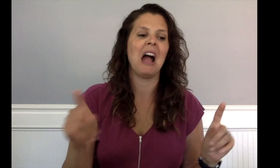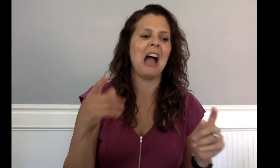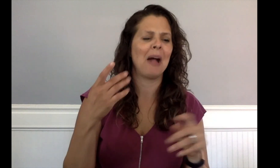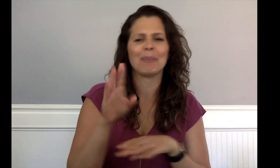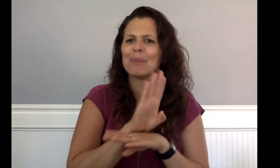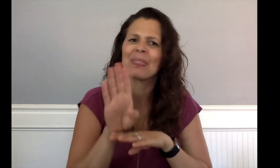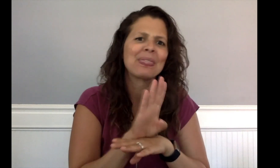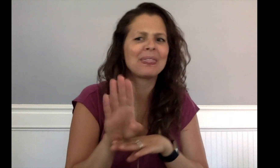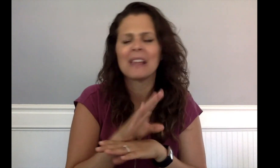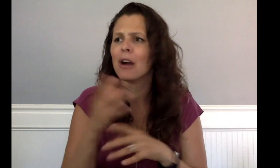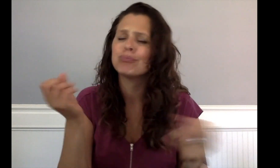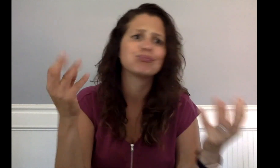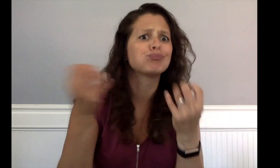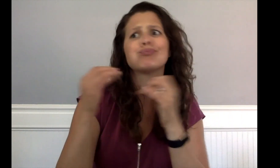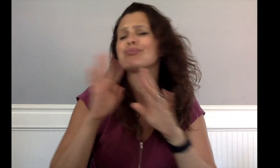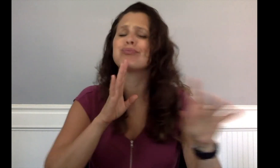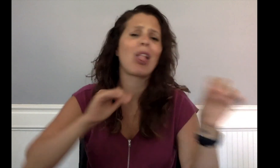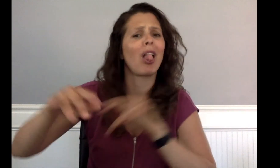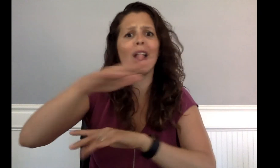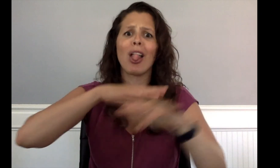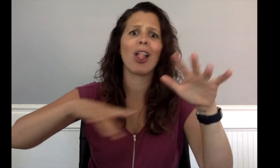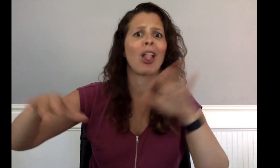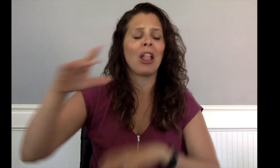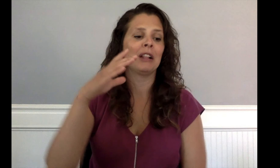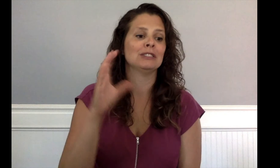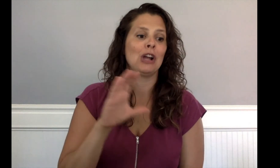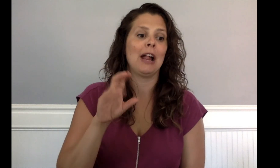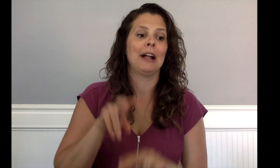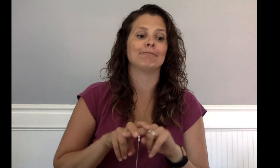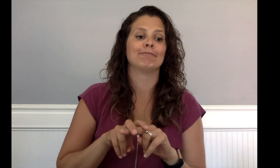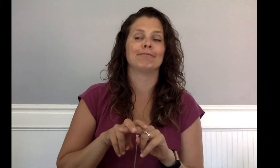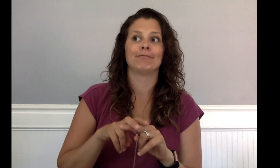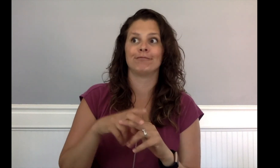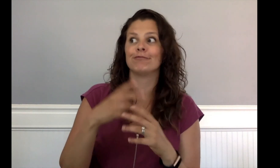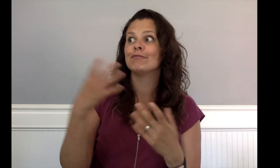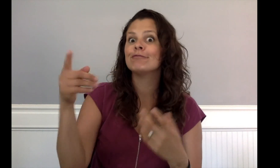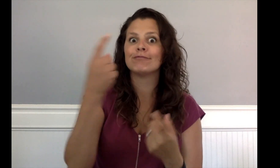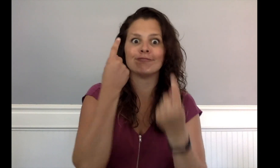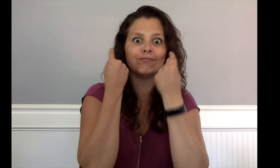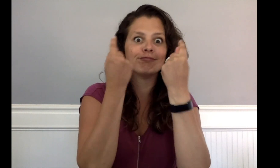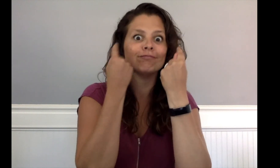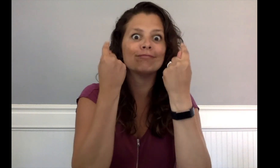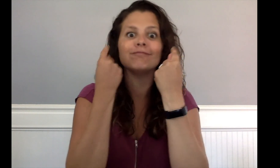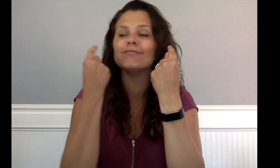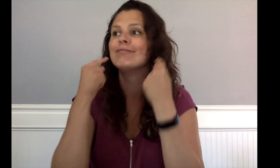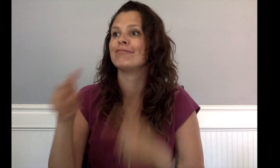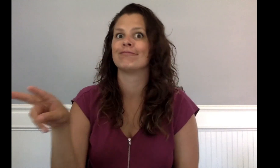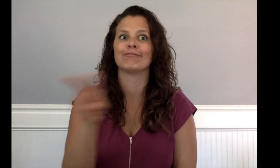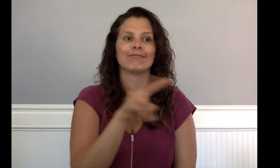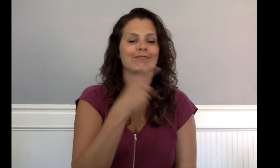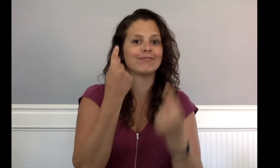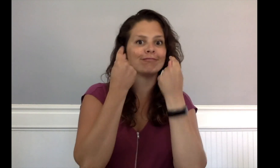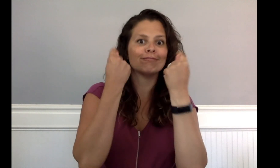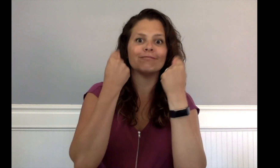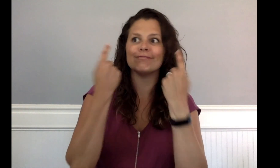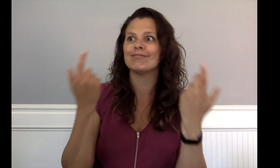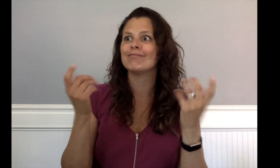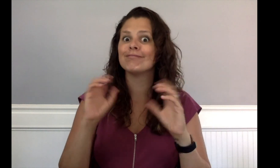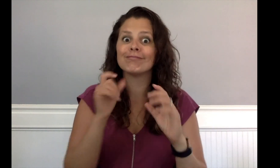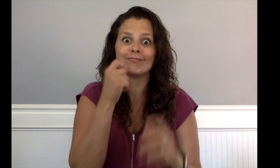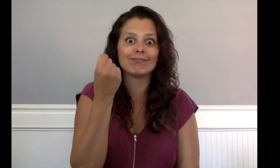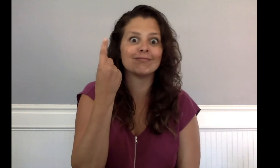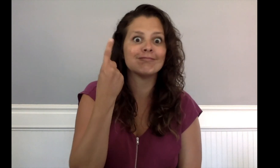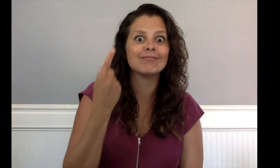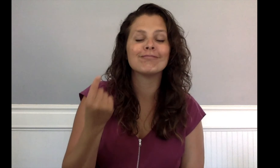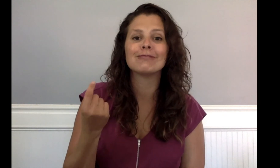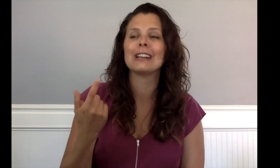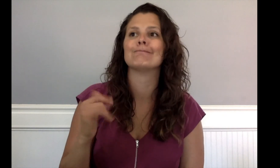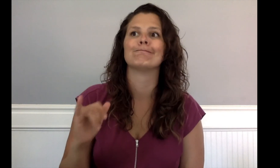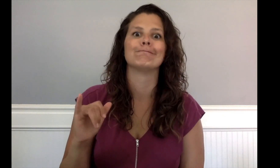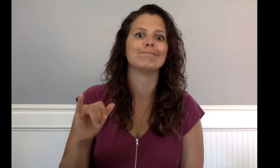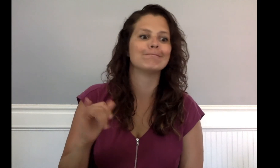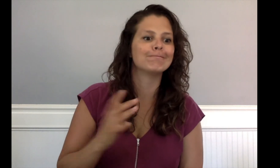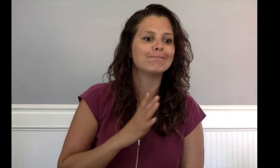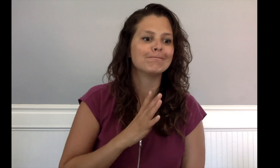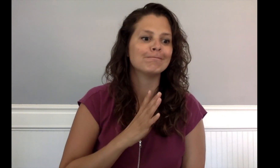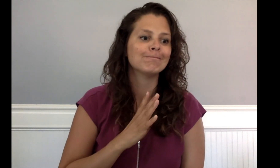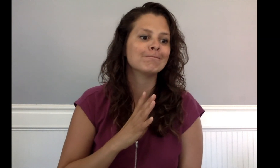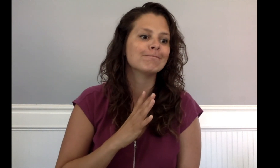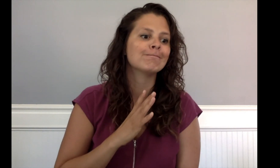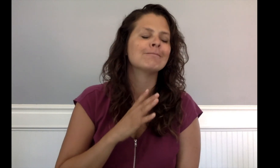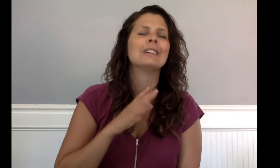but mostly Charlie had no idea what was going on.